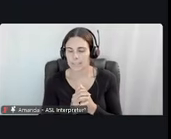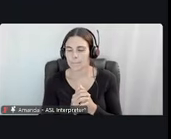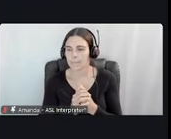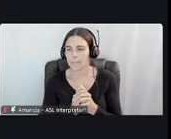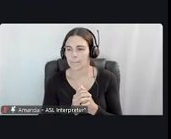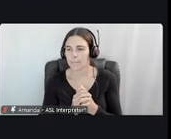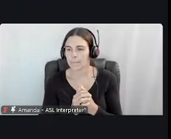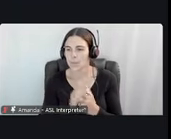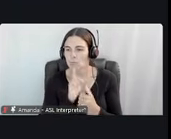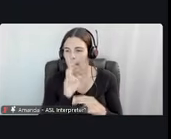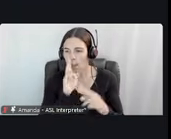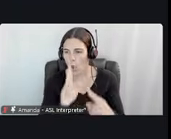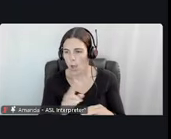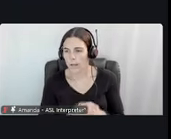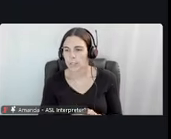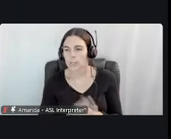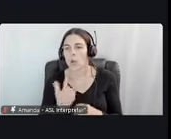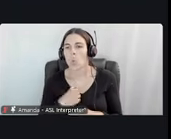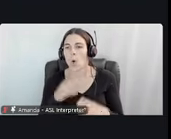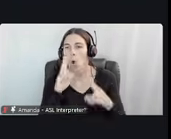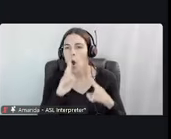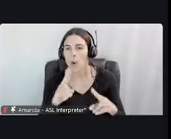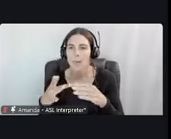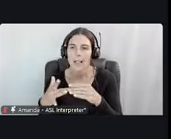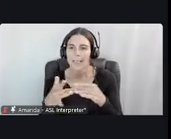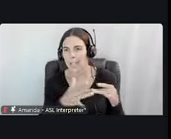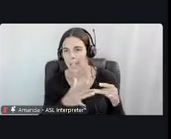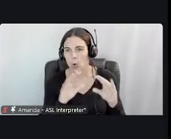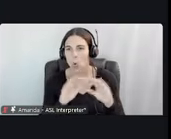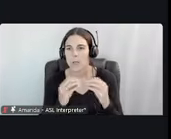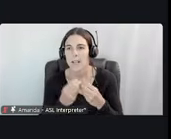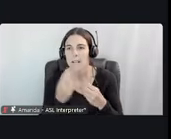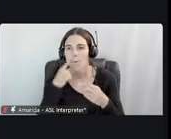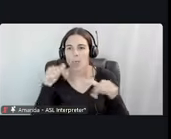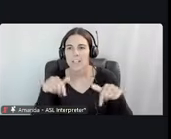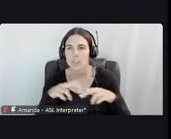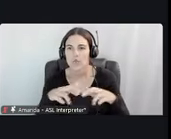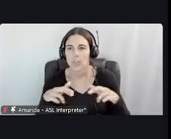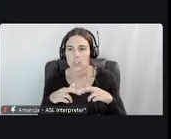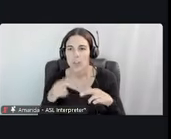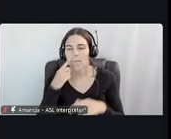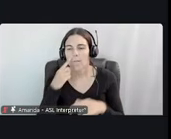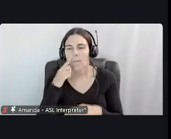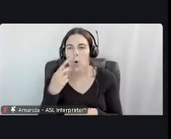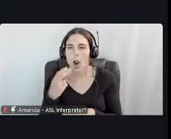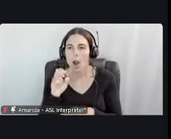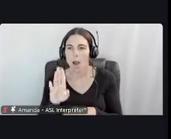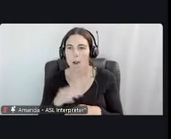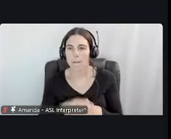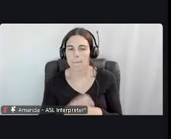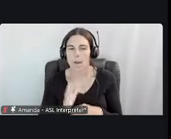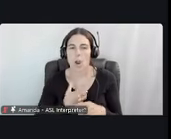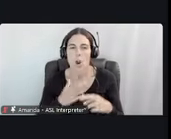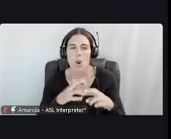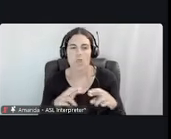and we're honored to be a lead organization for this region for hub. Our region spans 14 counties